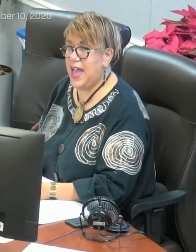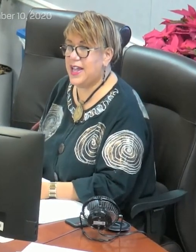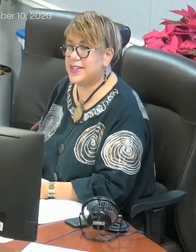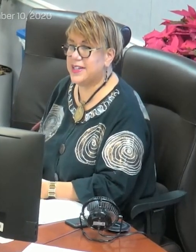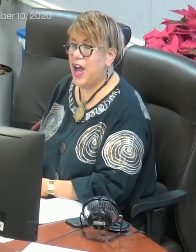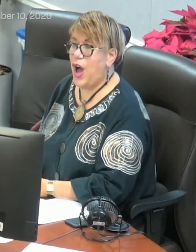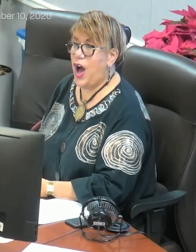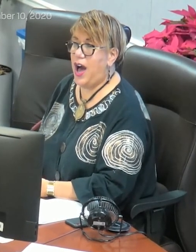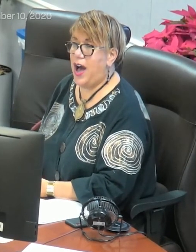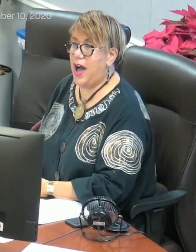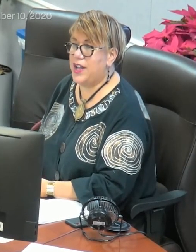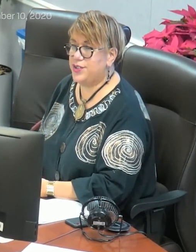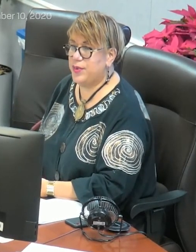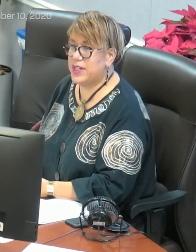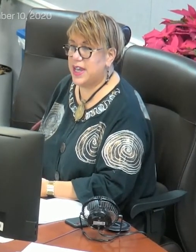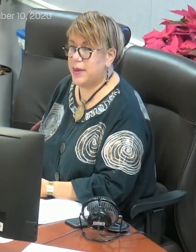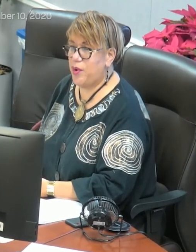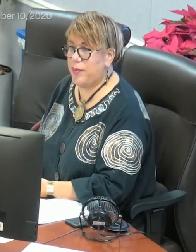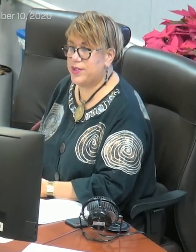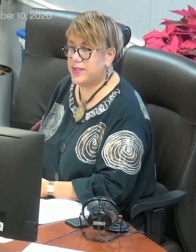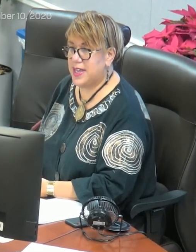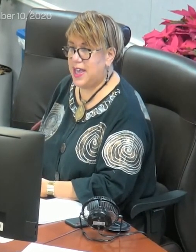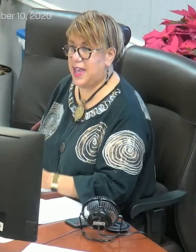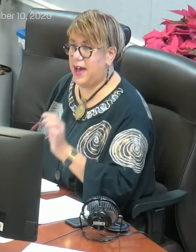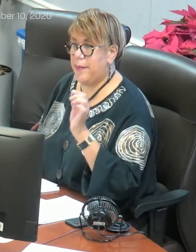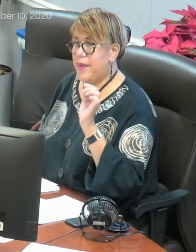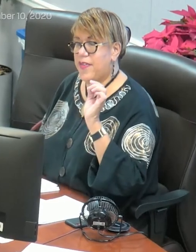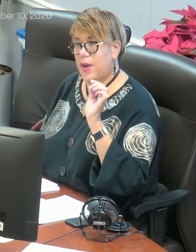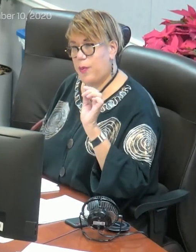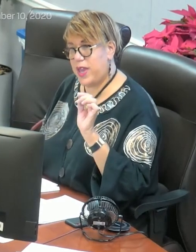And I do want to take a moment to say that we have a sign